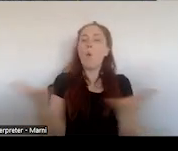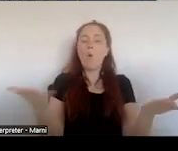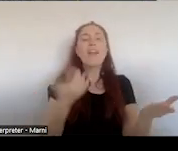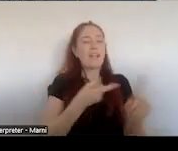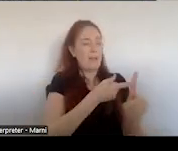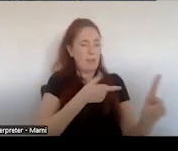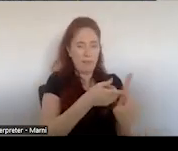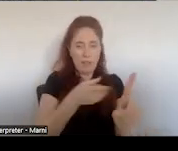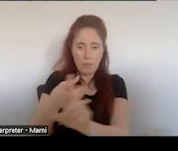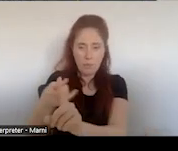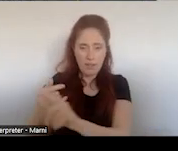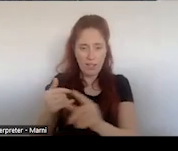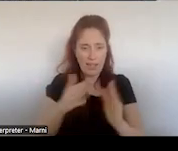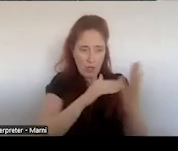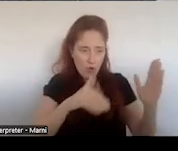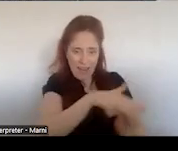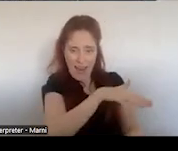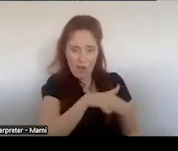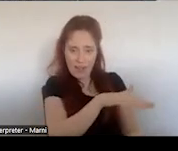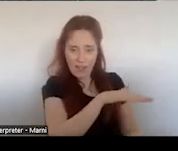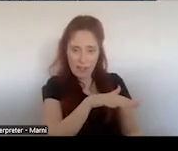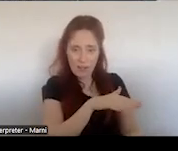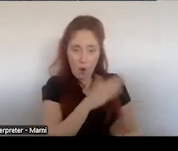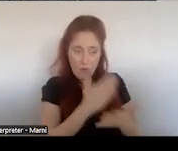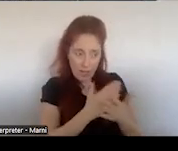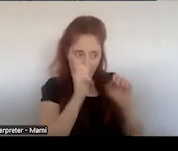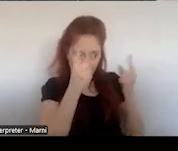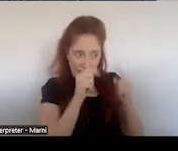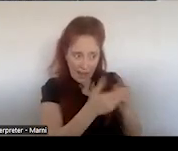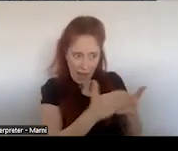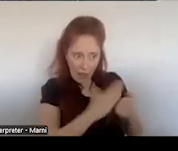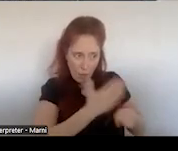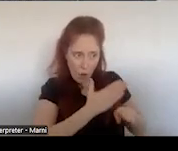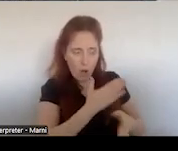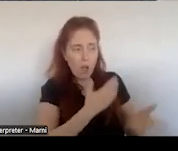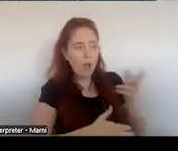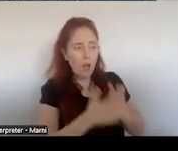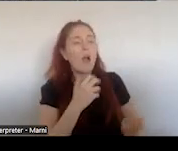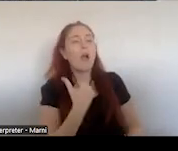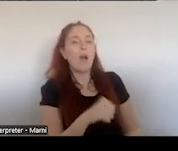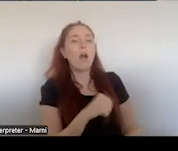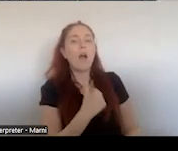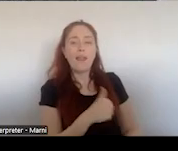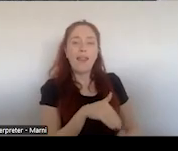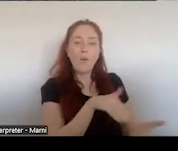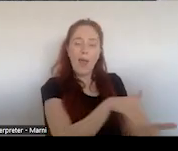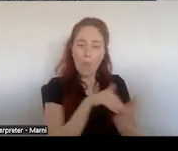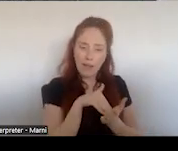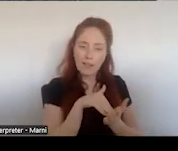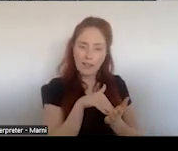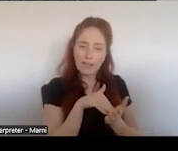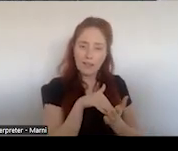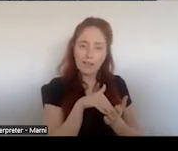really deep understanding of how those sectors operate. So that was the basis upon which Office